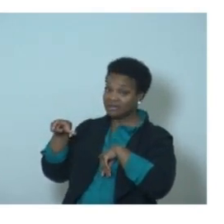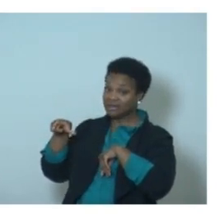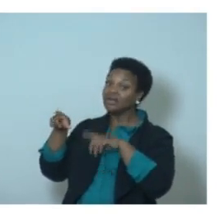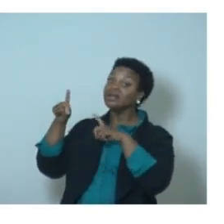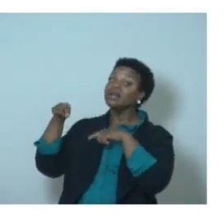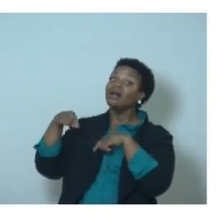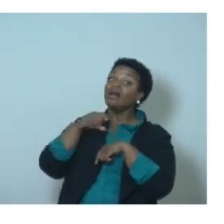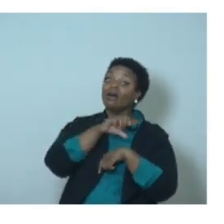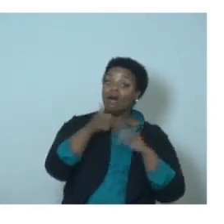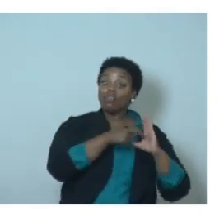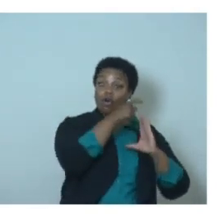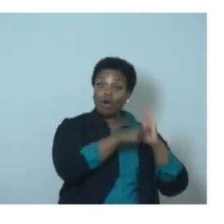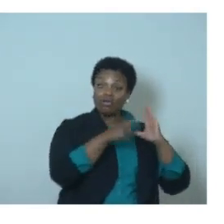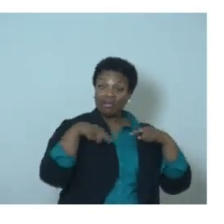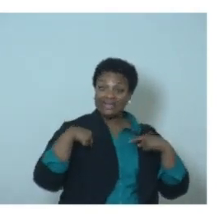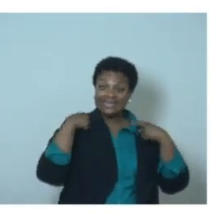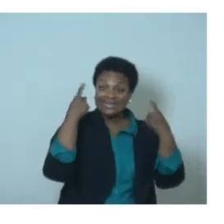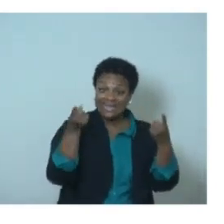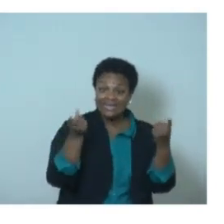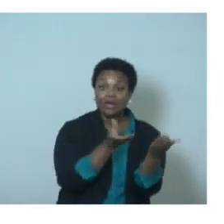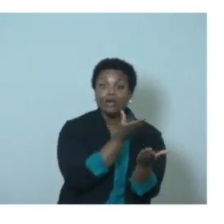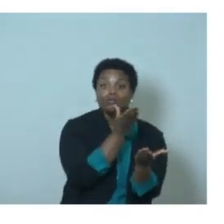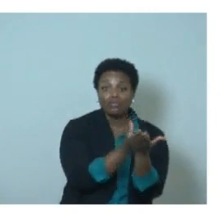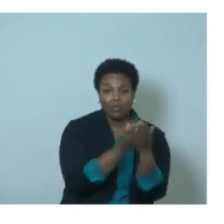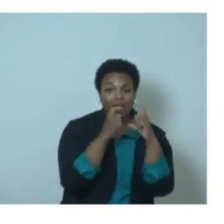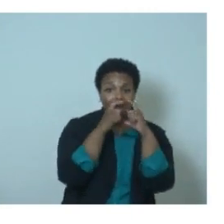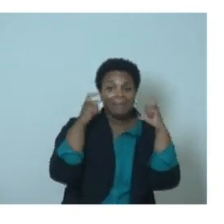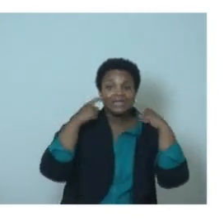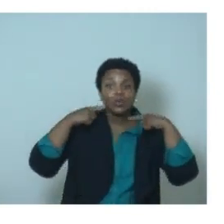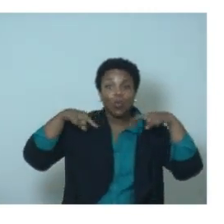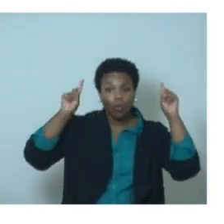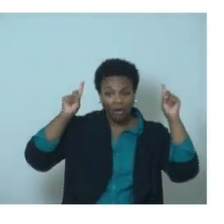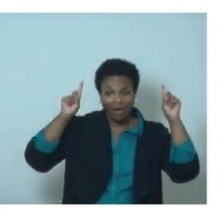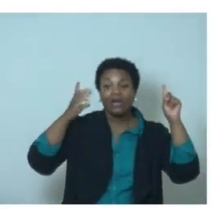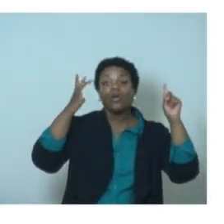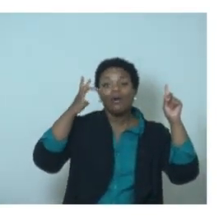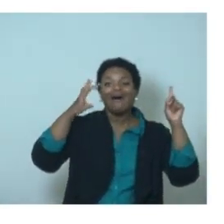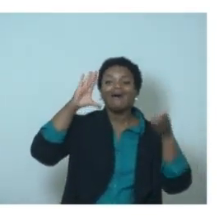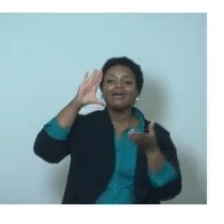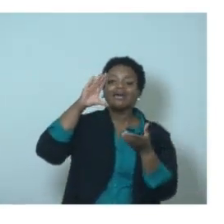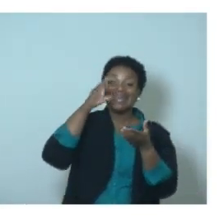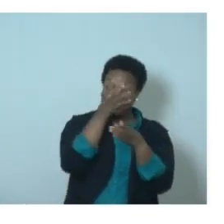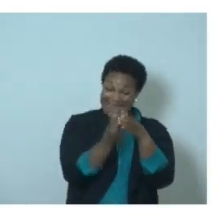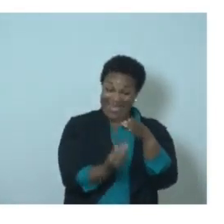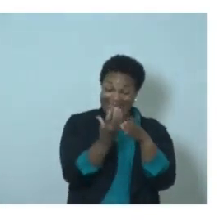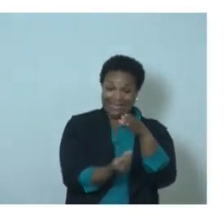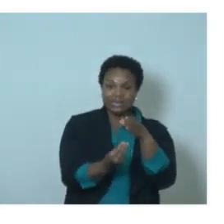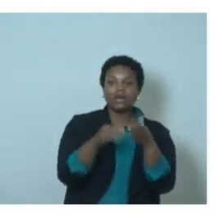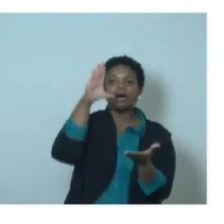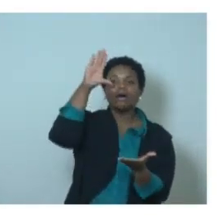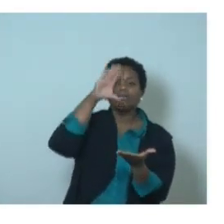THAT DESPITE THE FACT THAT THERE HAVE BEEN NUMEROUS GOOD ARTICLES SINCE APRIL 6 THAT SHOW THAT MASS WORK.